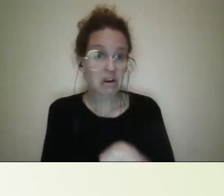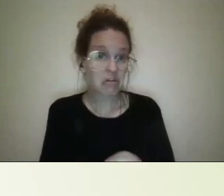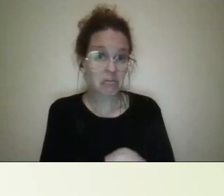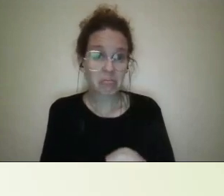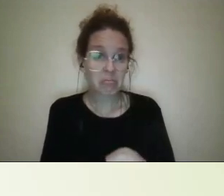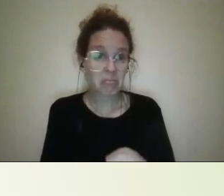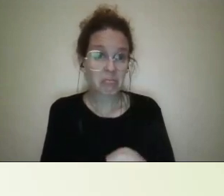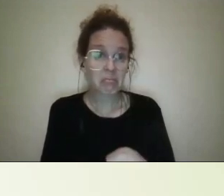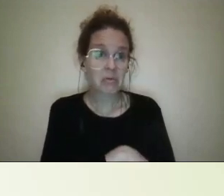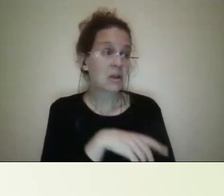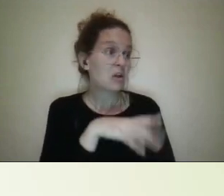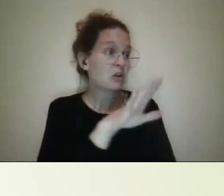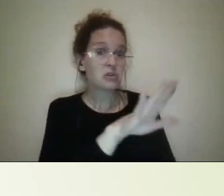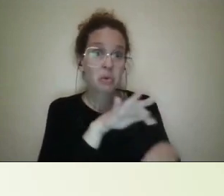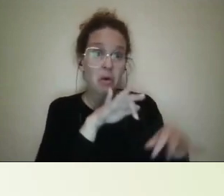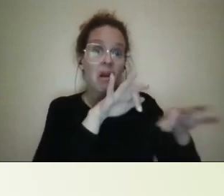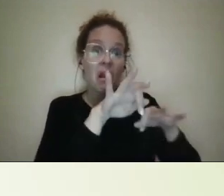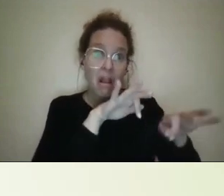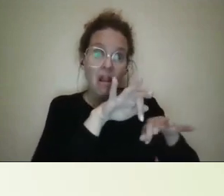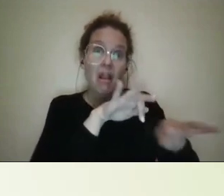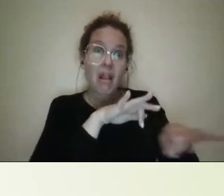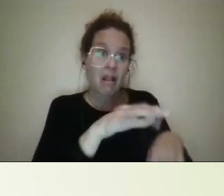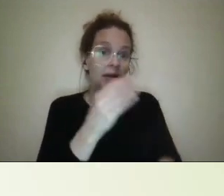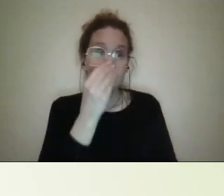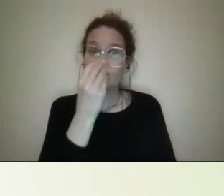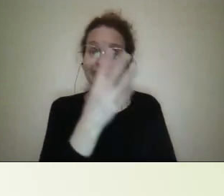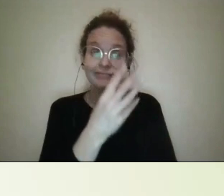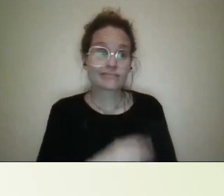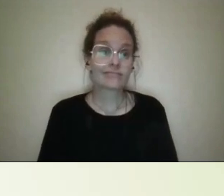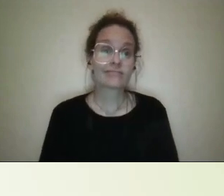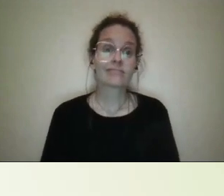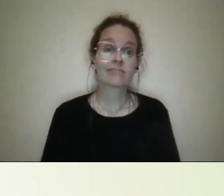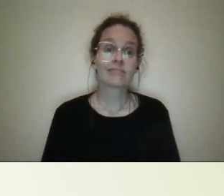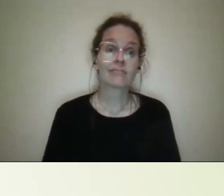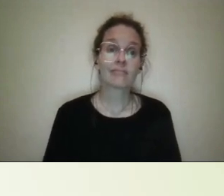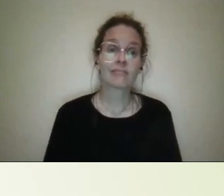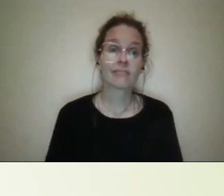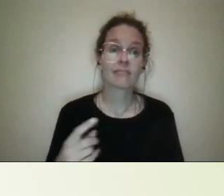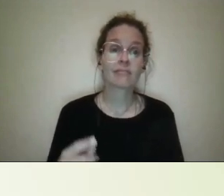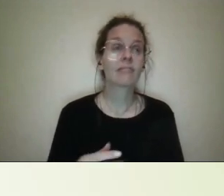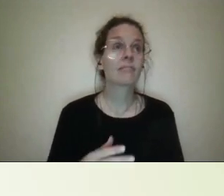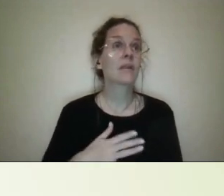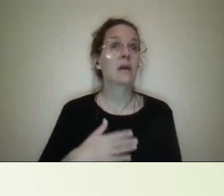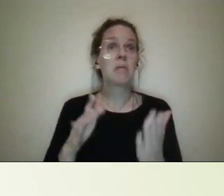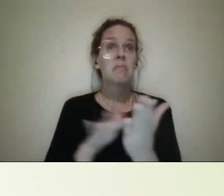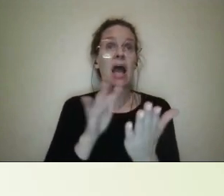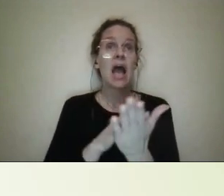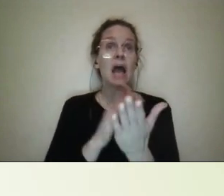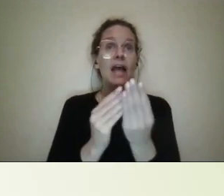explaining yourself. All they're hearing is: I lost my iPad. They're not hearing all the